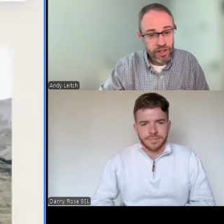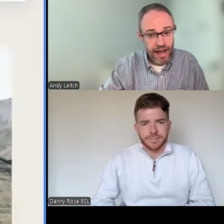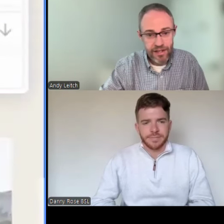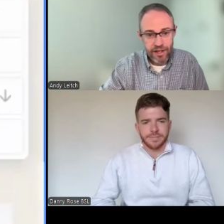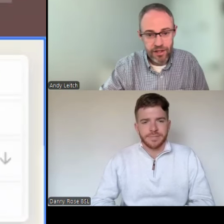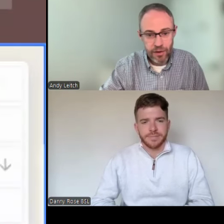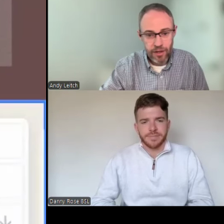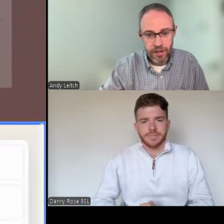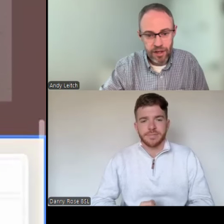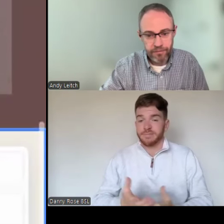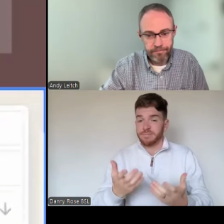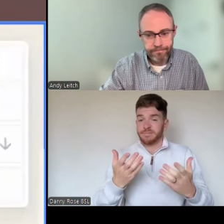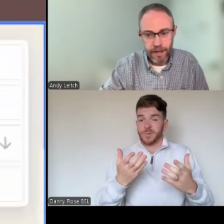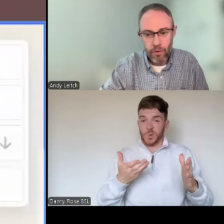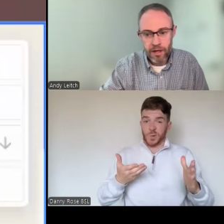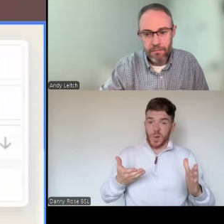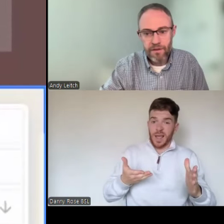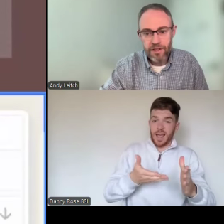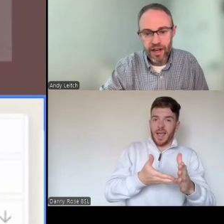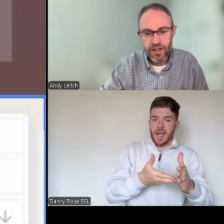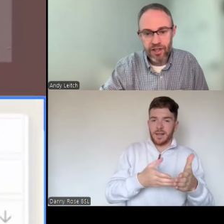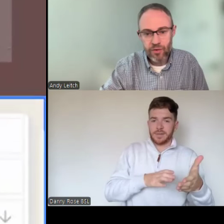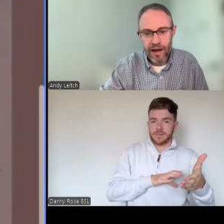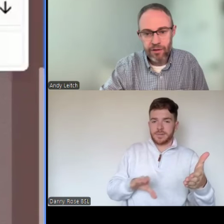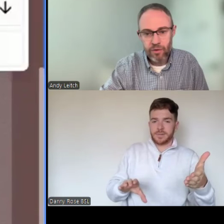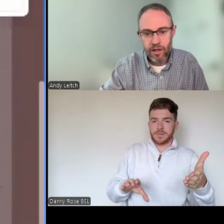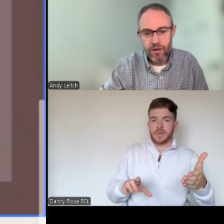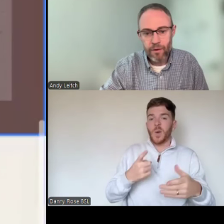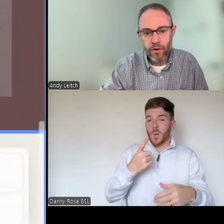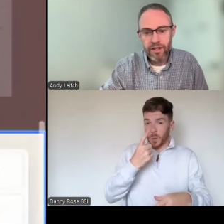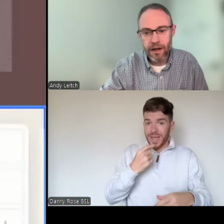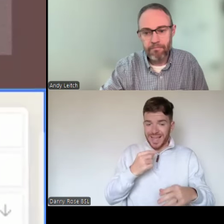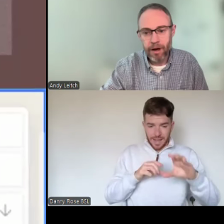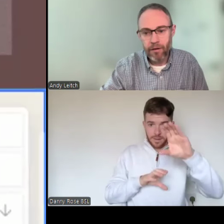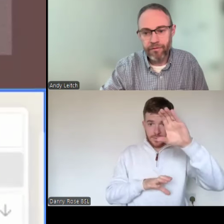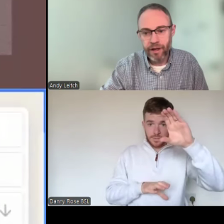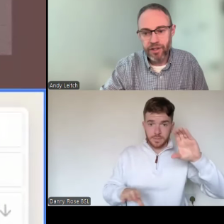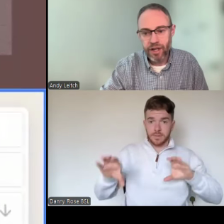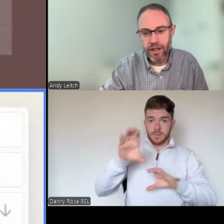It just adds it to our design. We can move these sections around as well. If I wanted that above, I just click